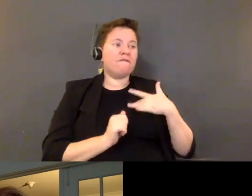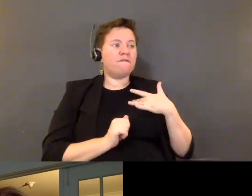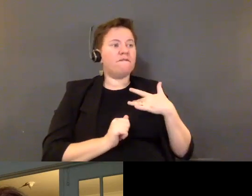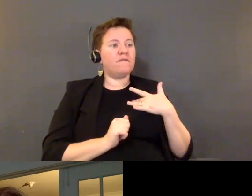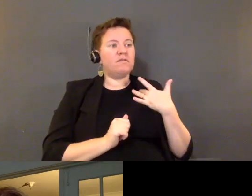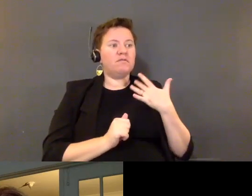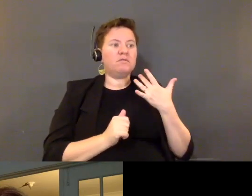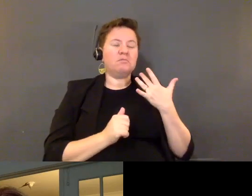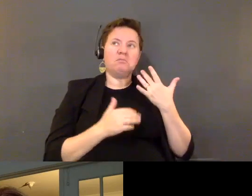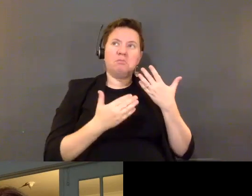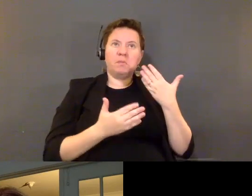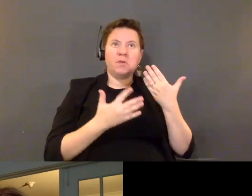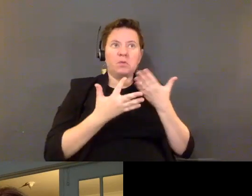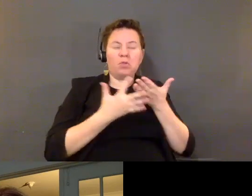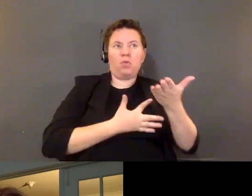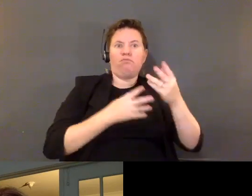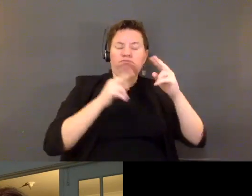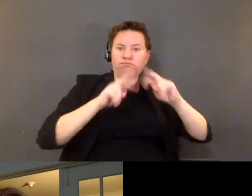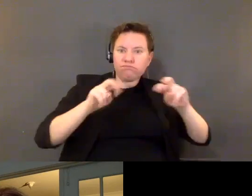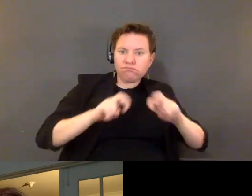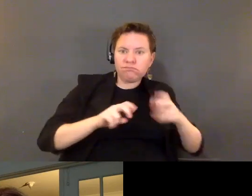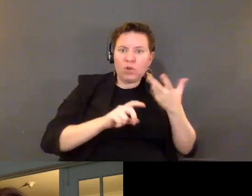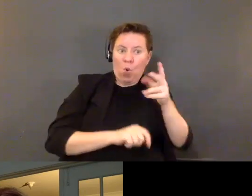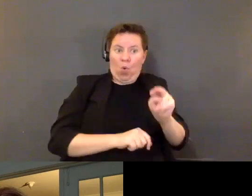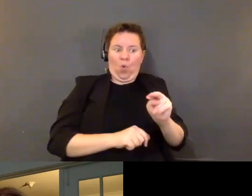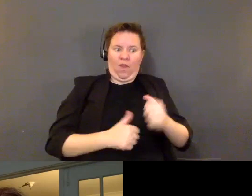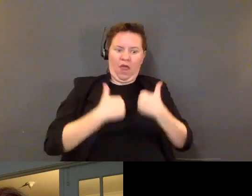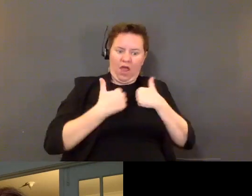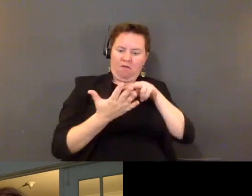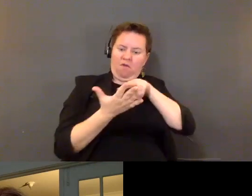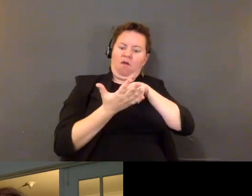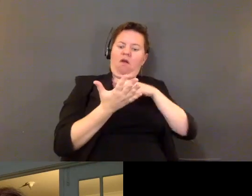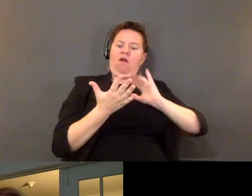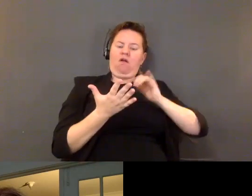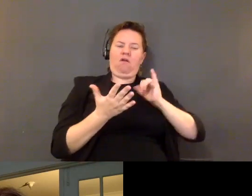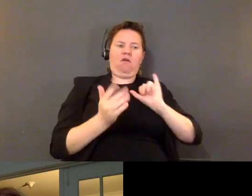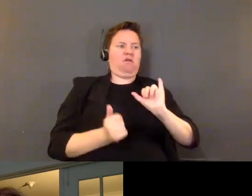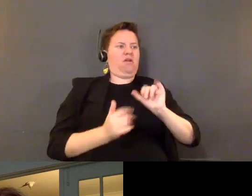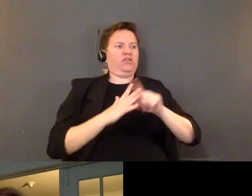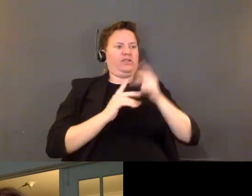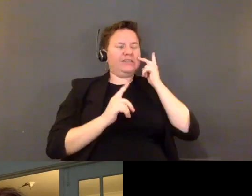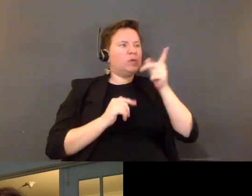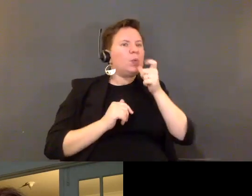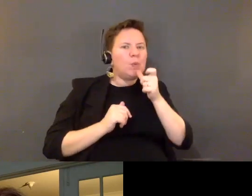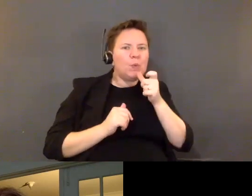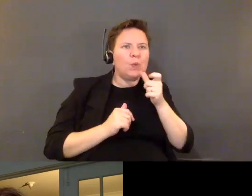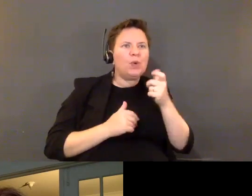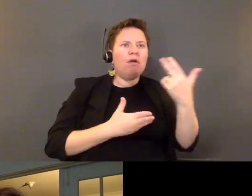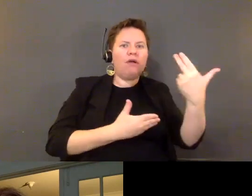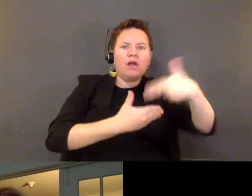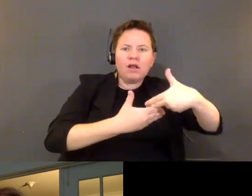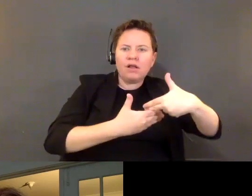to go through their own lives and start seeing um who stepped in when it was just